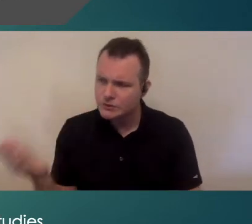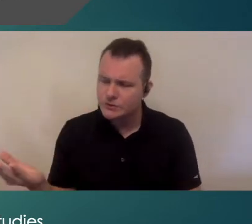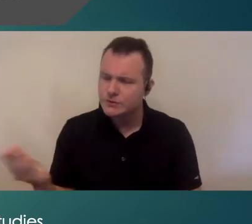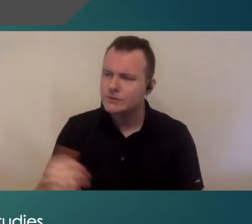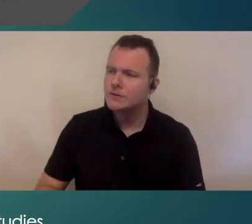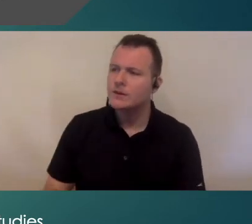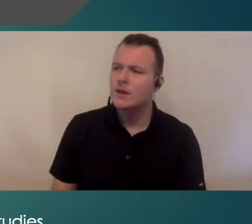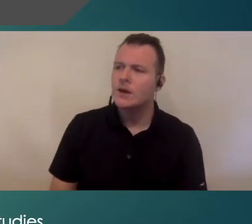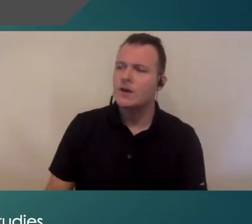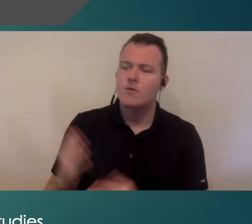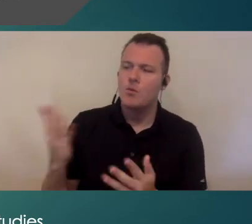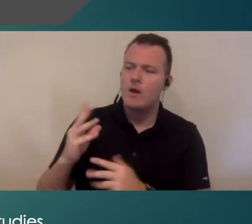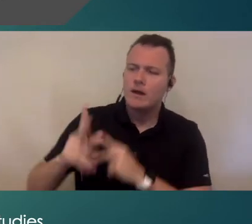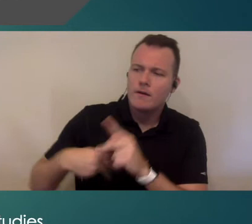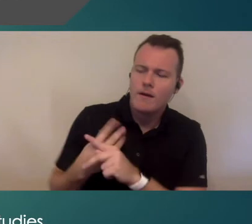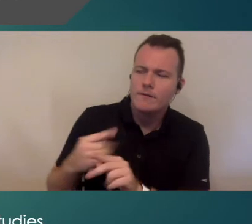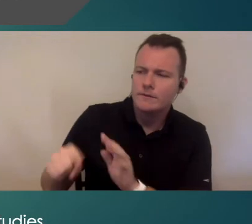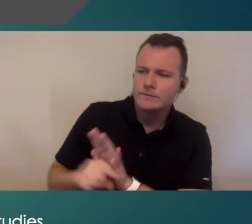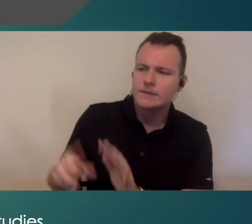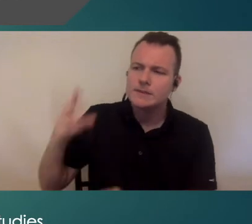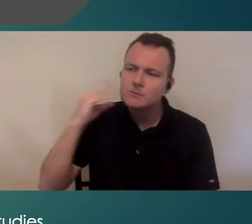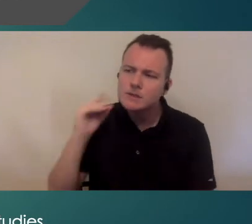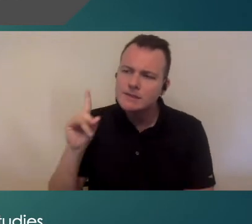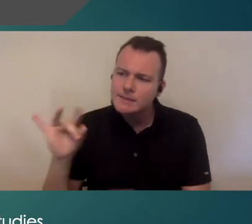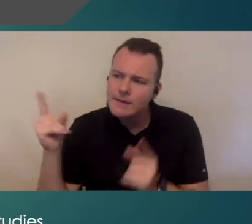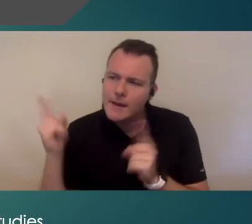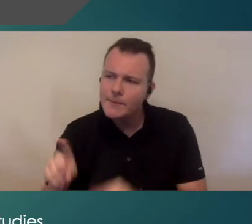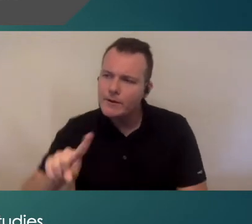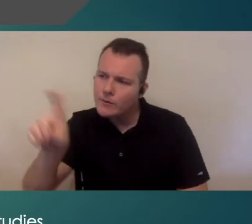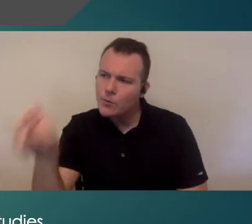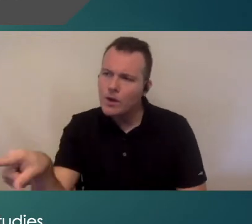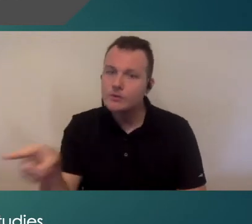question is, you know, 'what type of negative experience did you have?' You